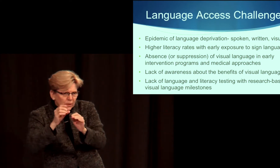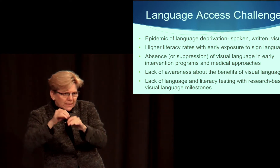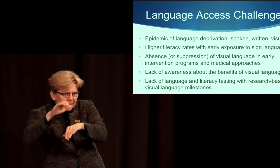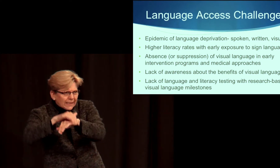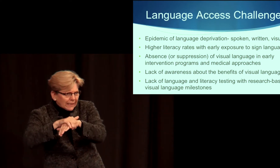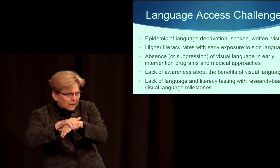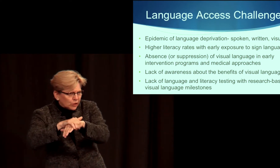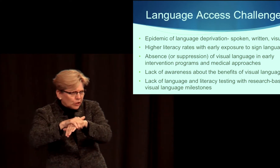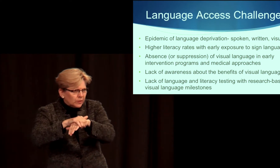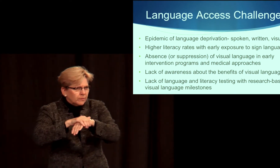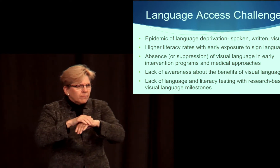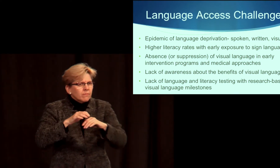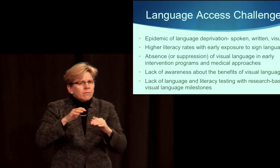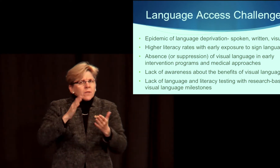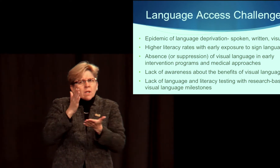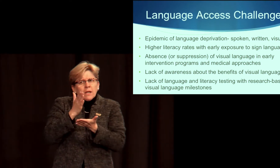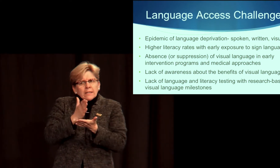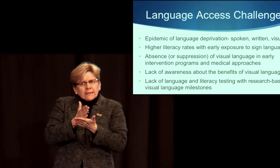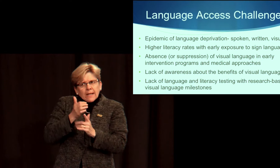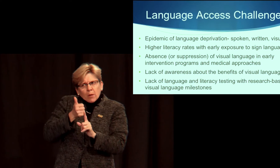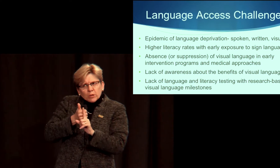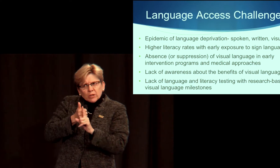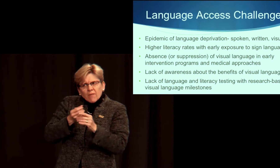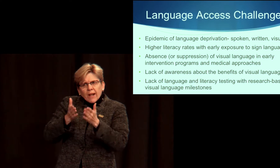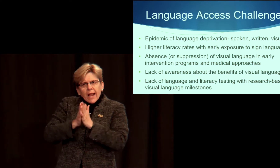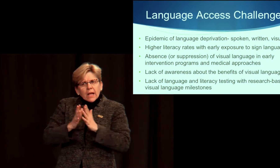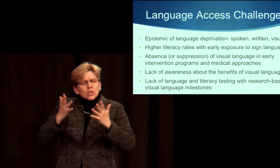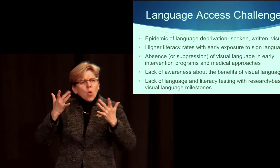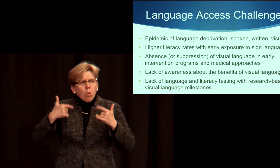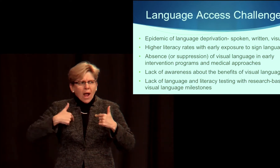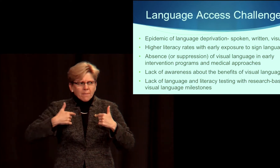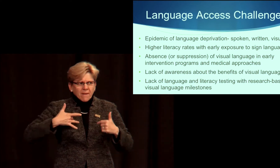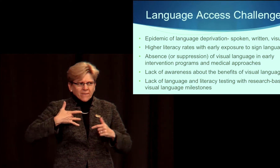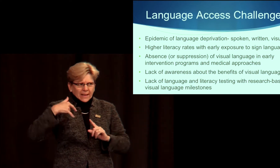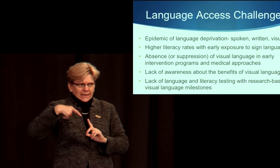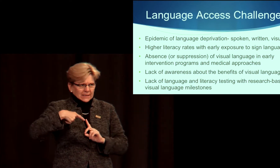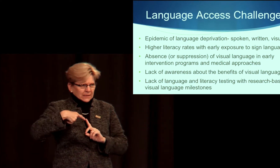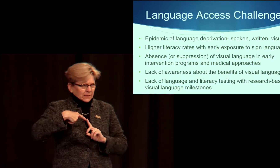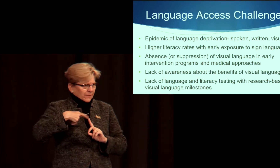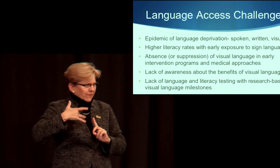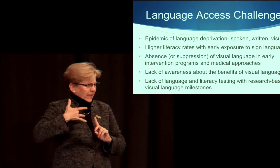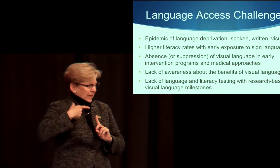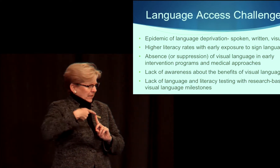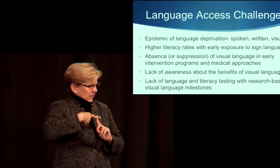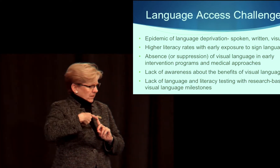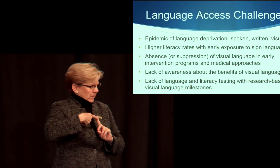that spoken in the English translation today, I'd ask you to take a moment to